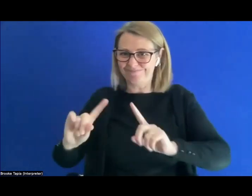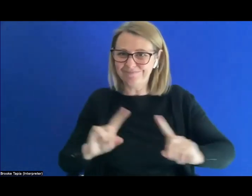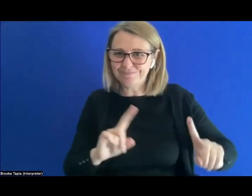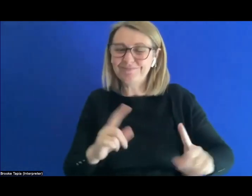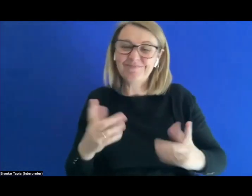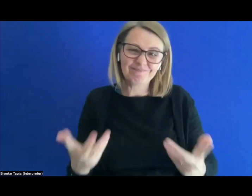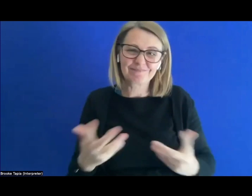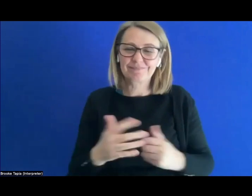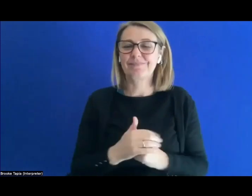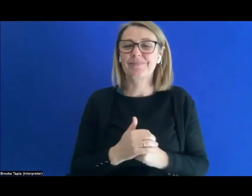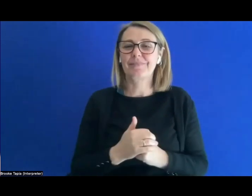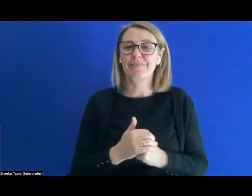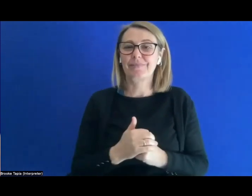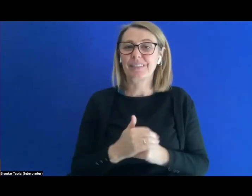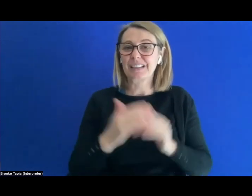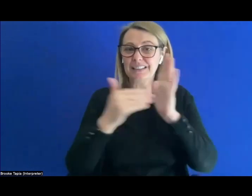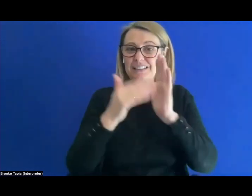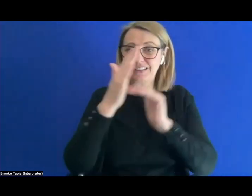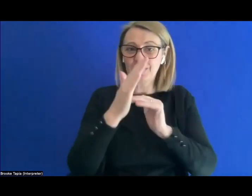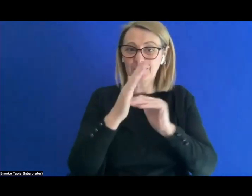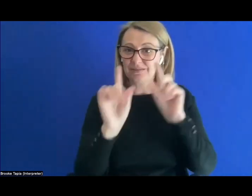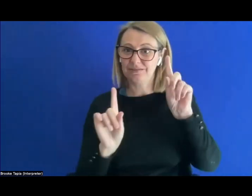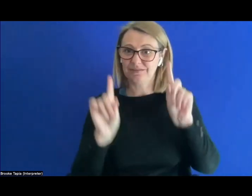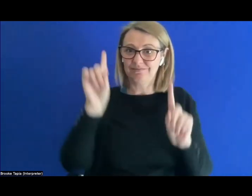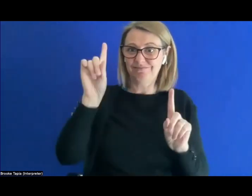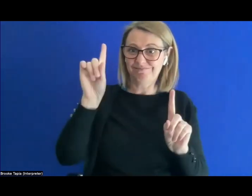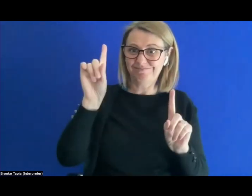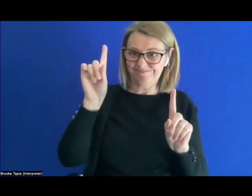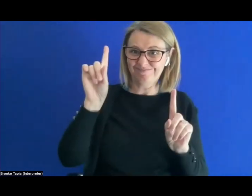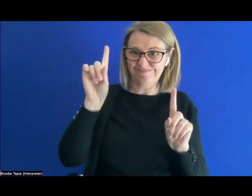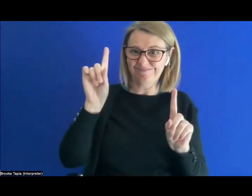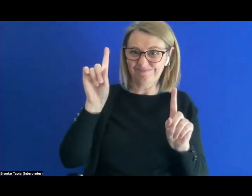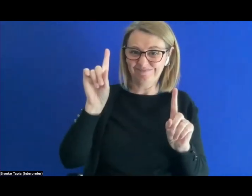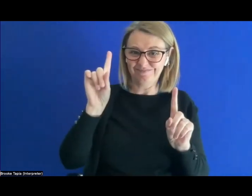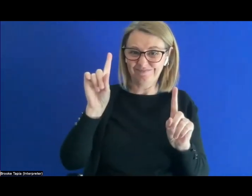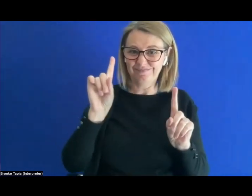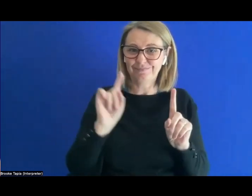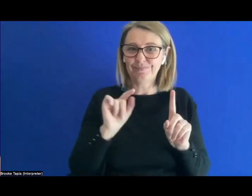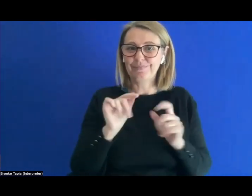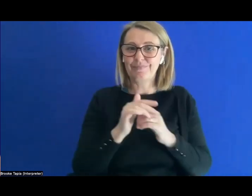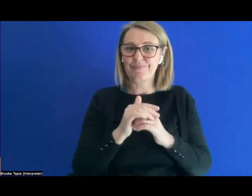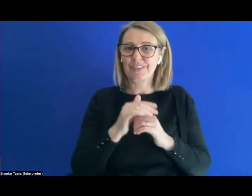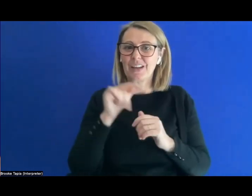your different sizes, so trying to facilitate that kind of movement with someone that is way,